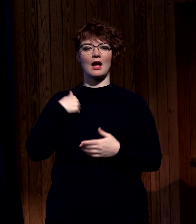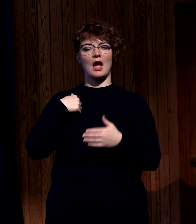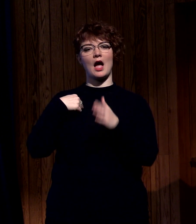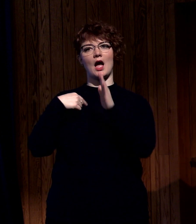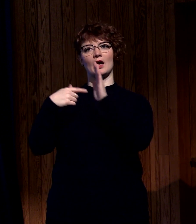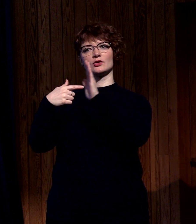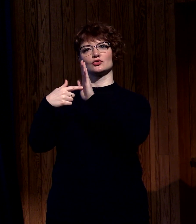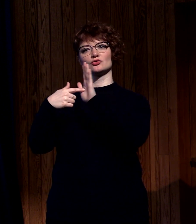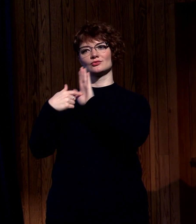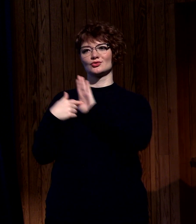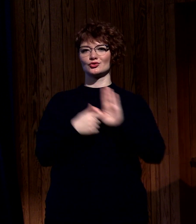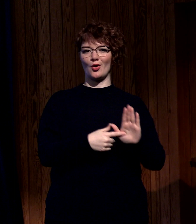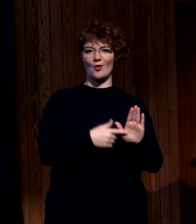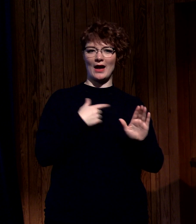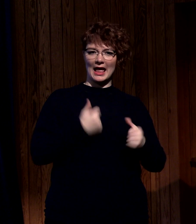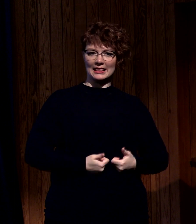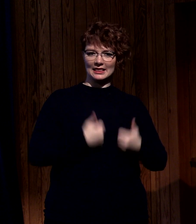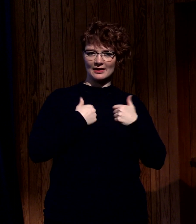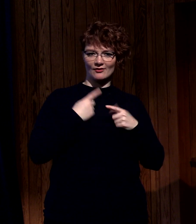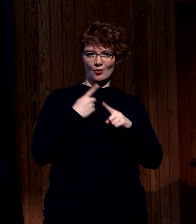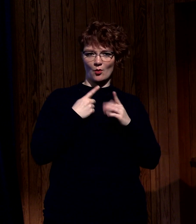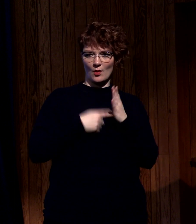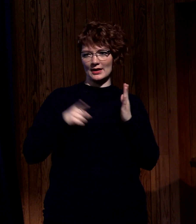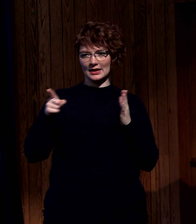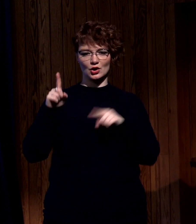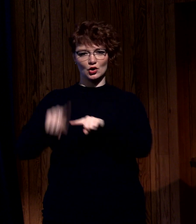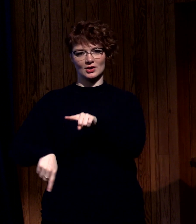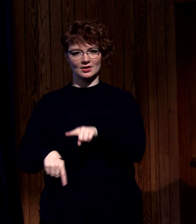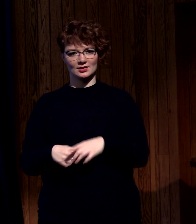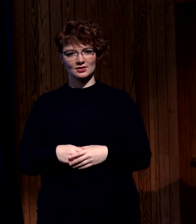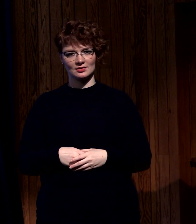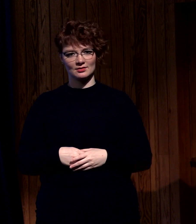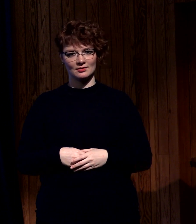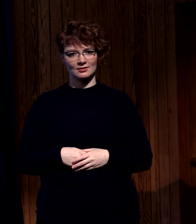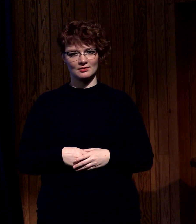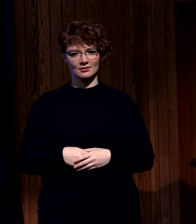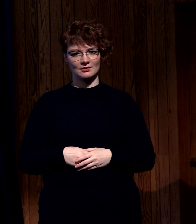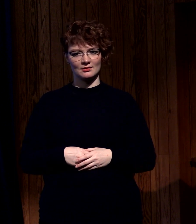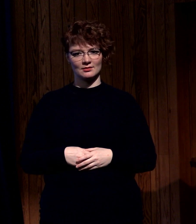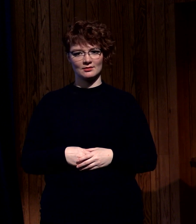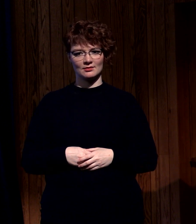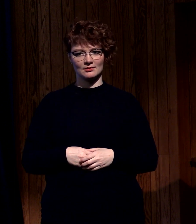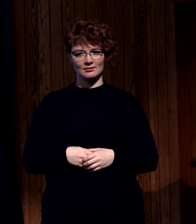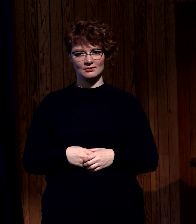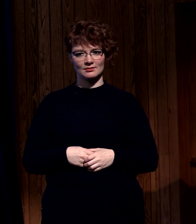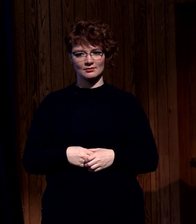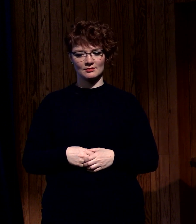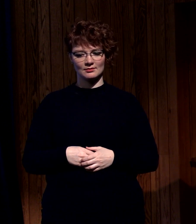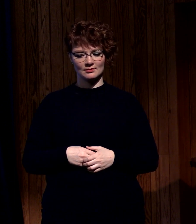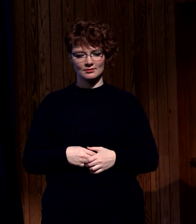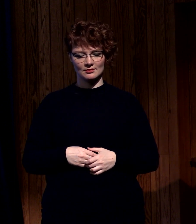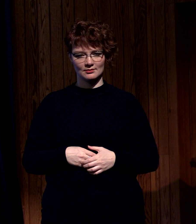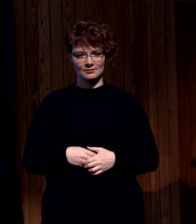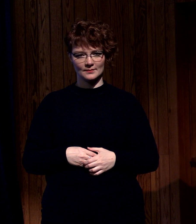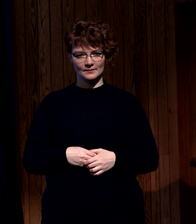what my dad couldn't do. I am doing then because of his rule